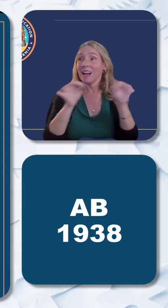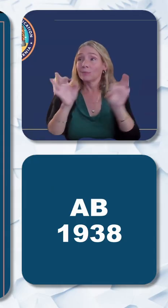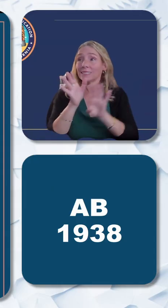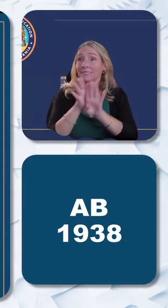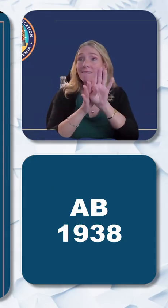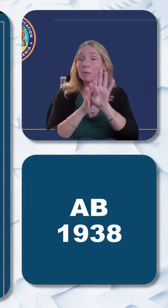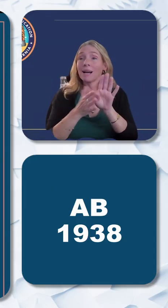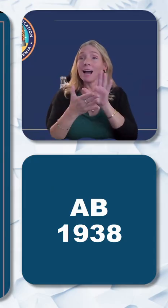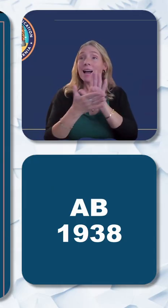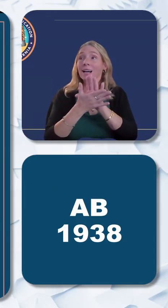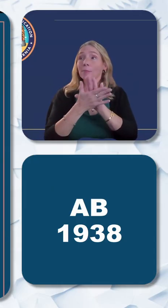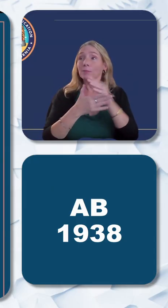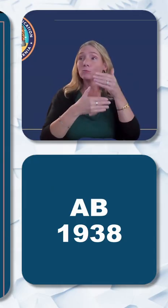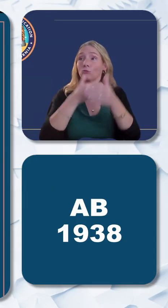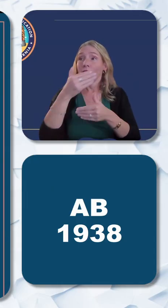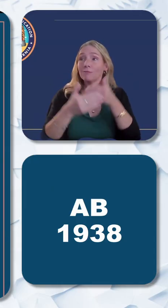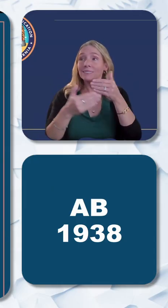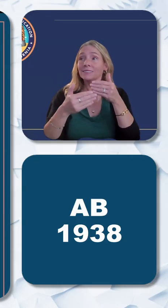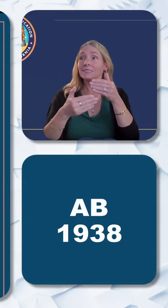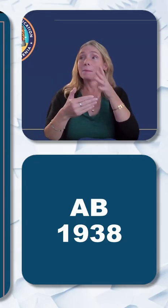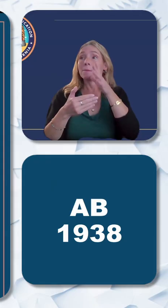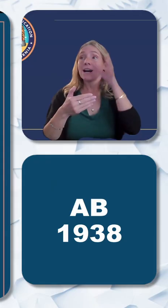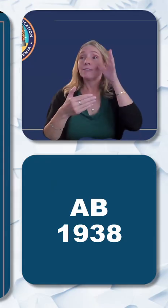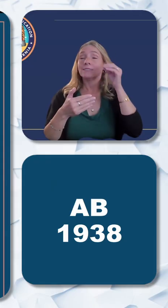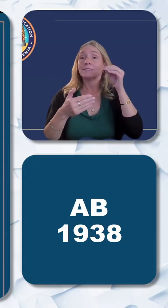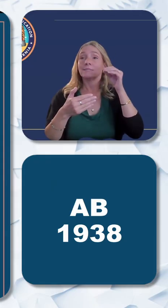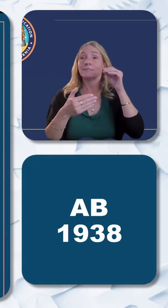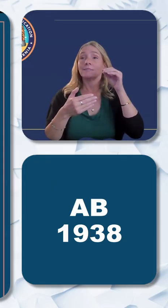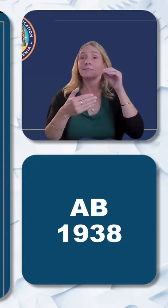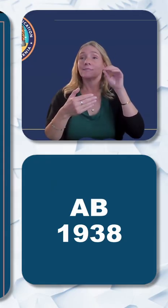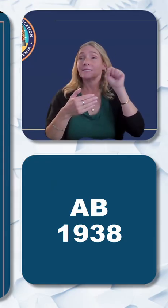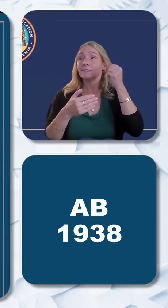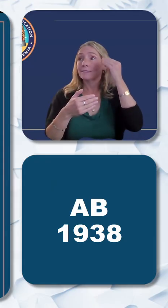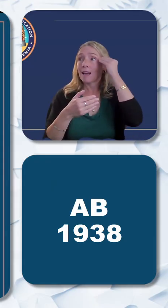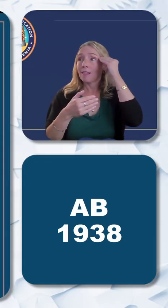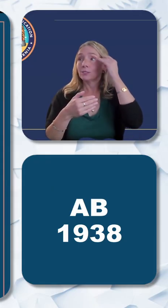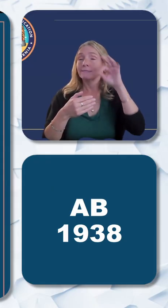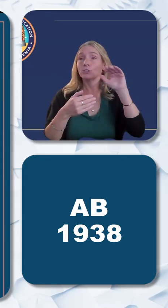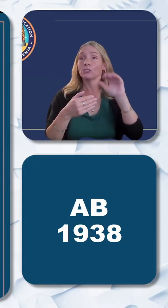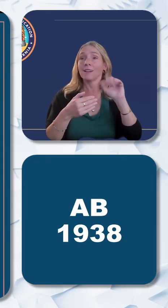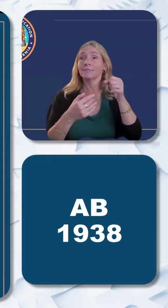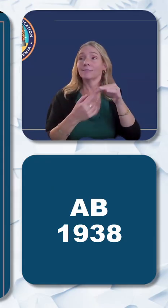We have to be considerate of the student's language development, academic progress,